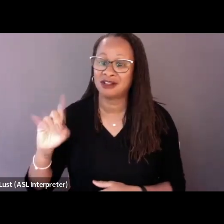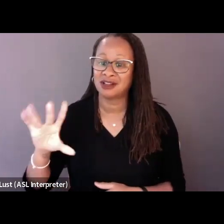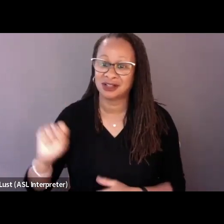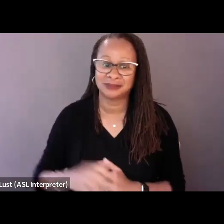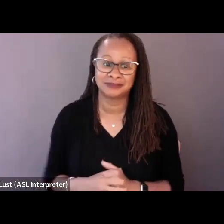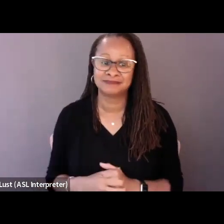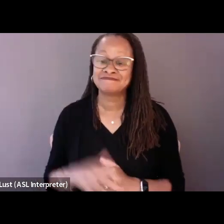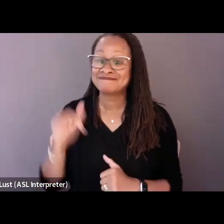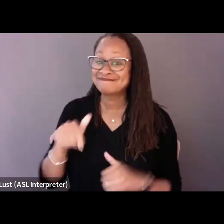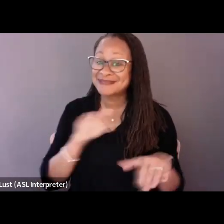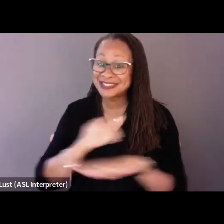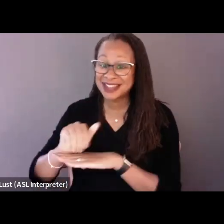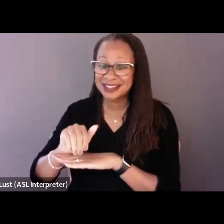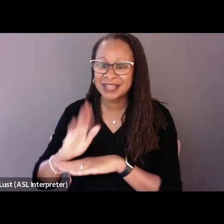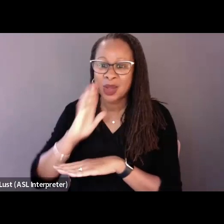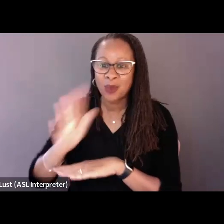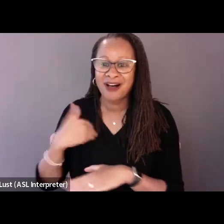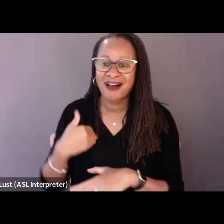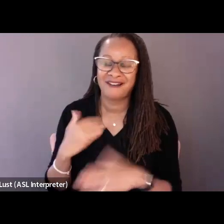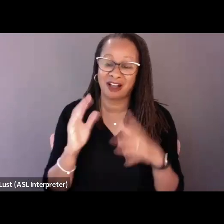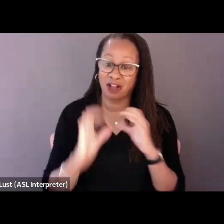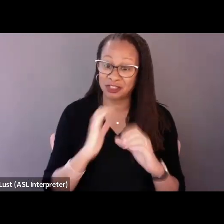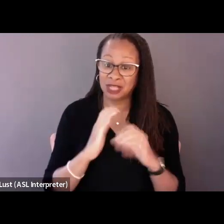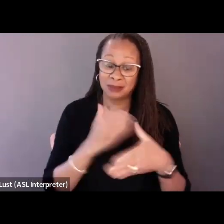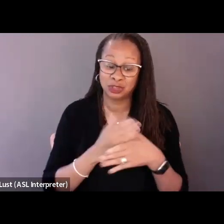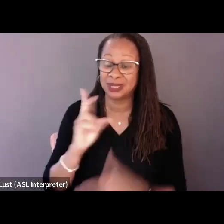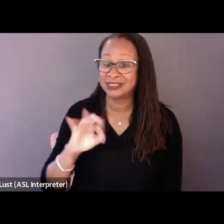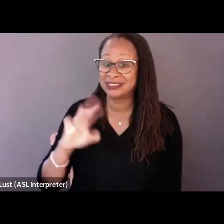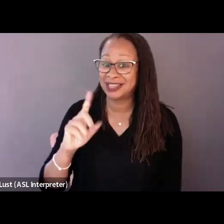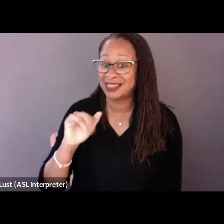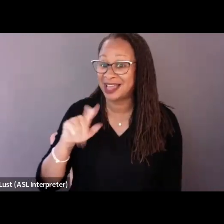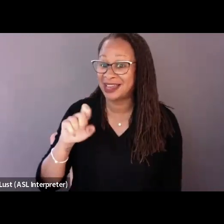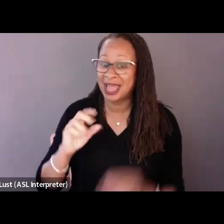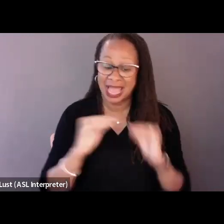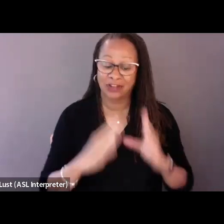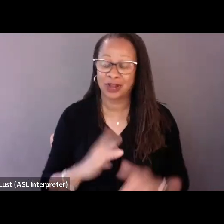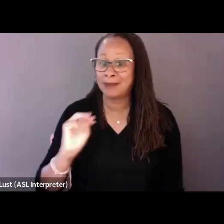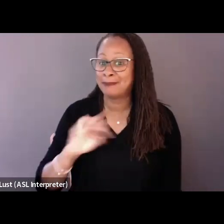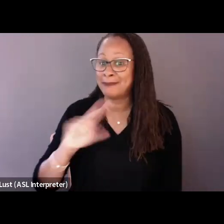This evening we'll have a conversation between Deadline Editor, Matt Carey,